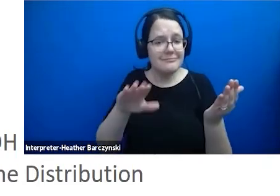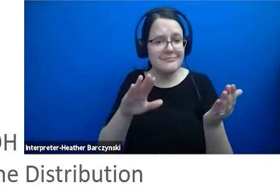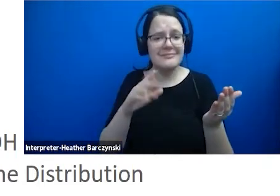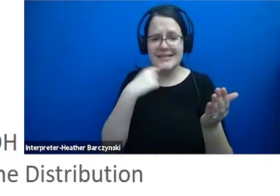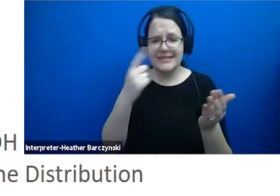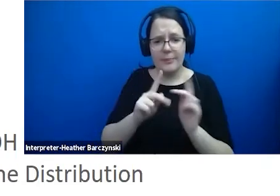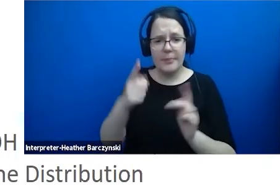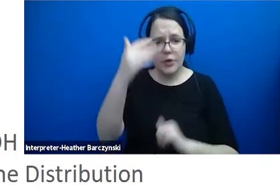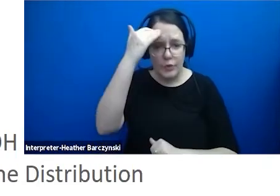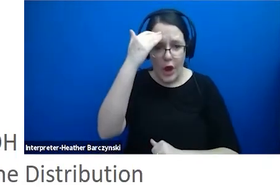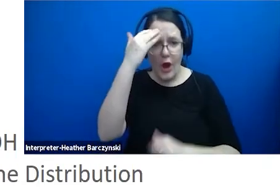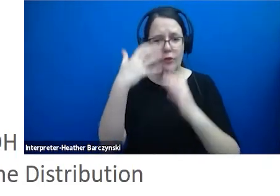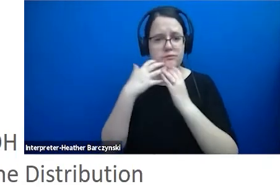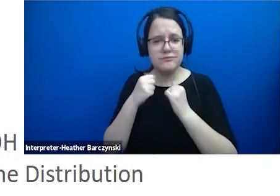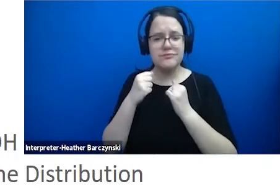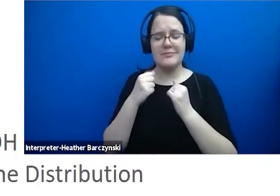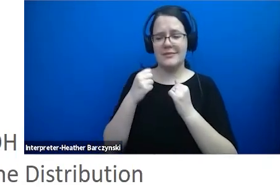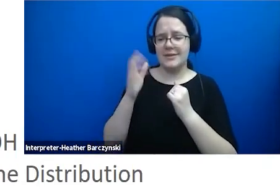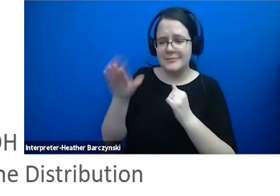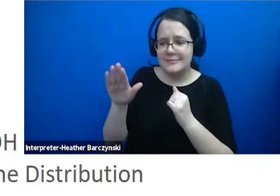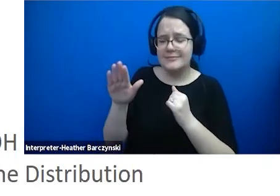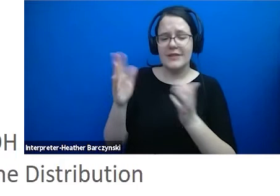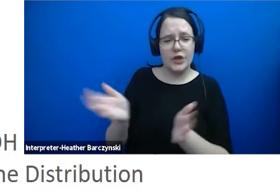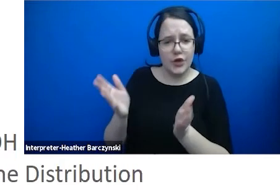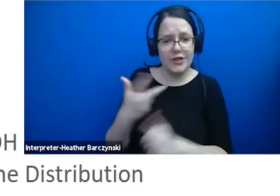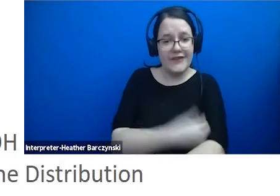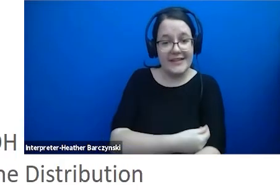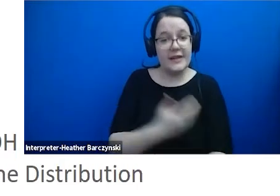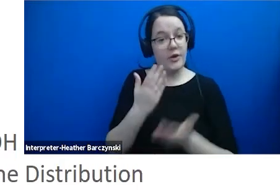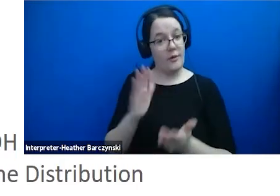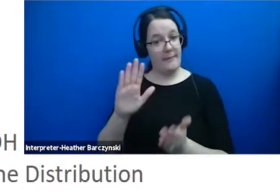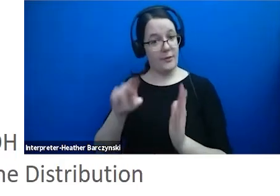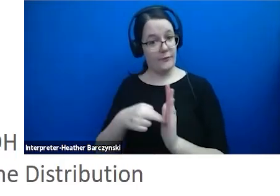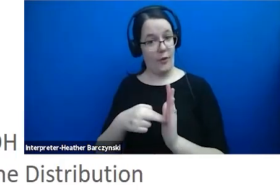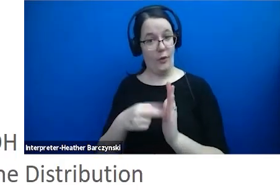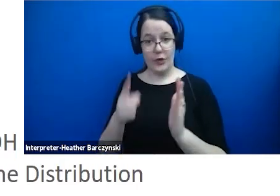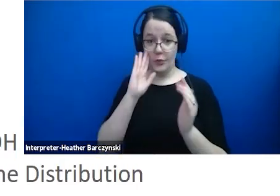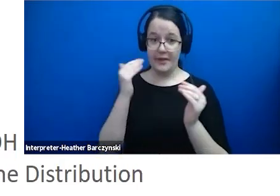vaccine and encouraging them to get vaccinated or it may be that you'll actually volunteer to help